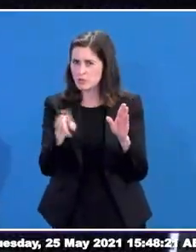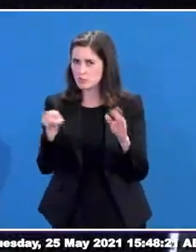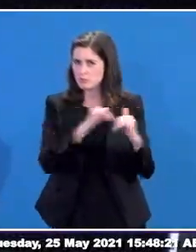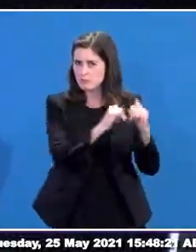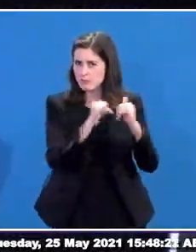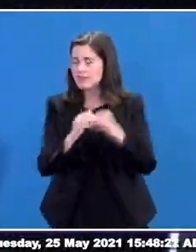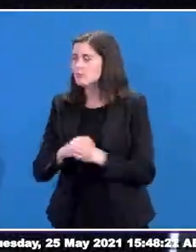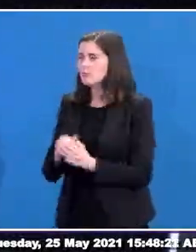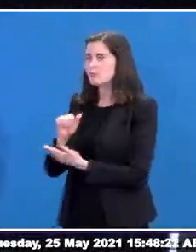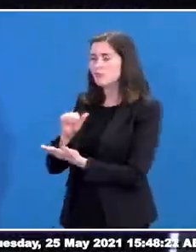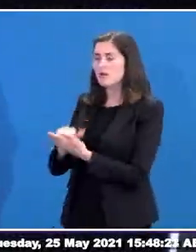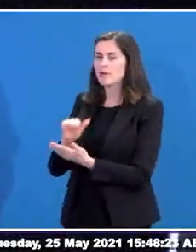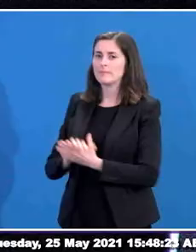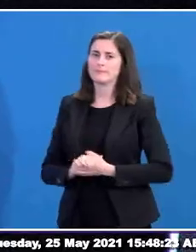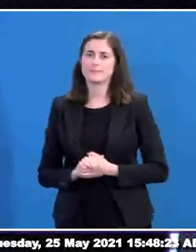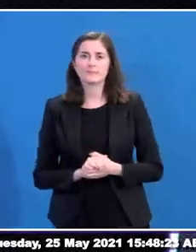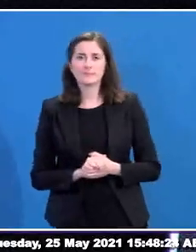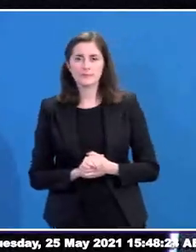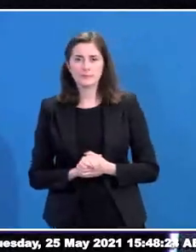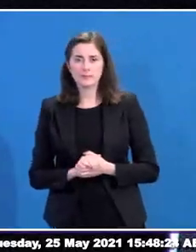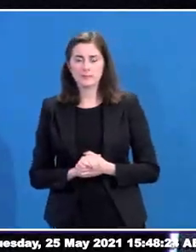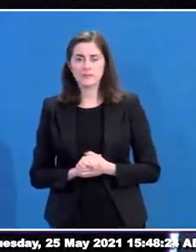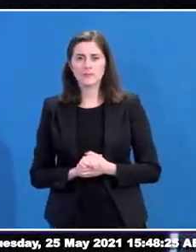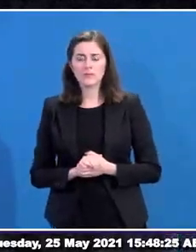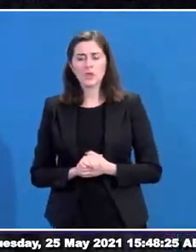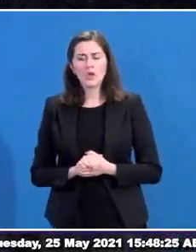Now you initially --- not initially, but you described